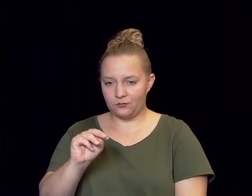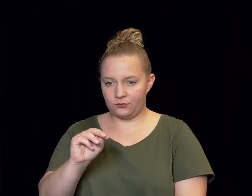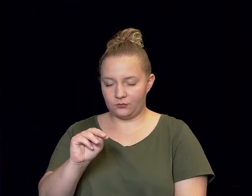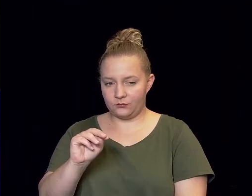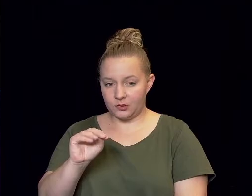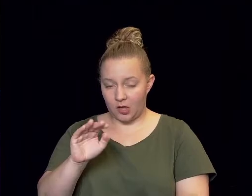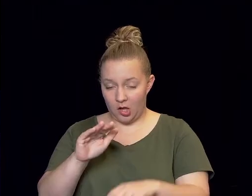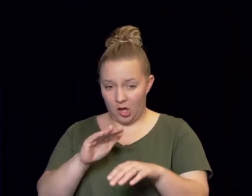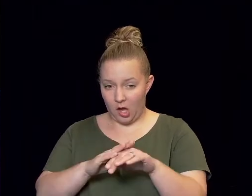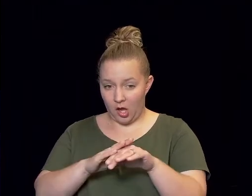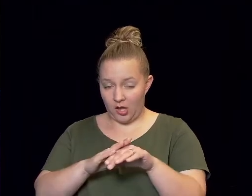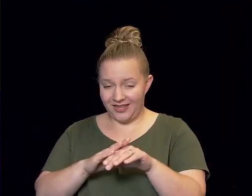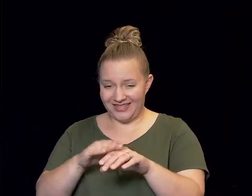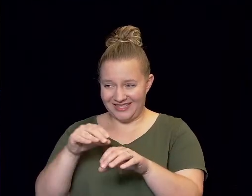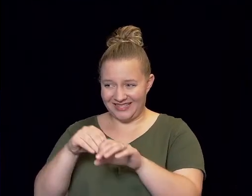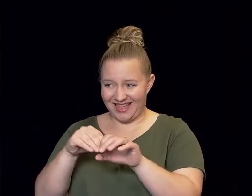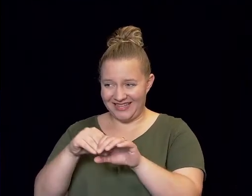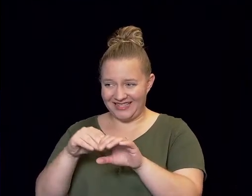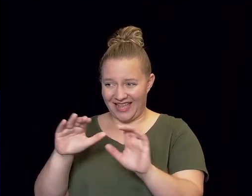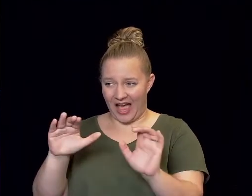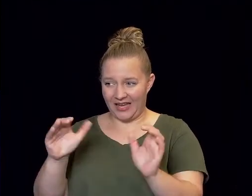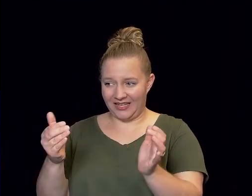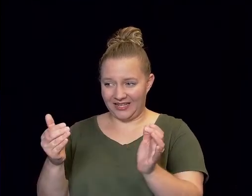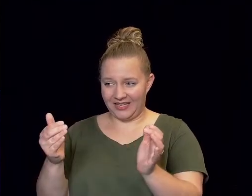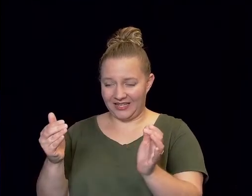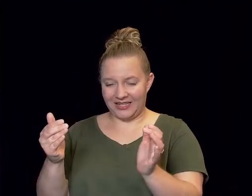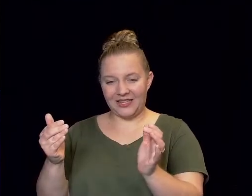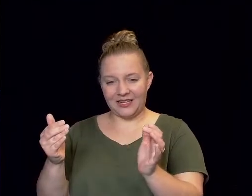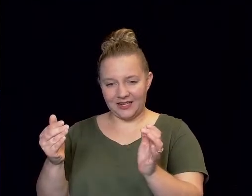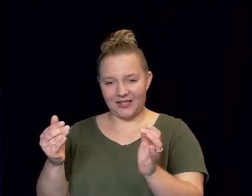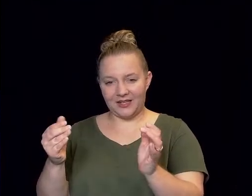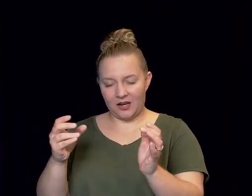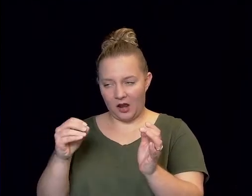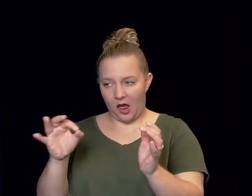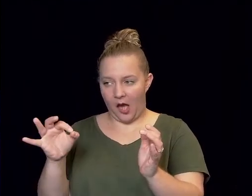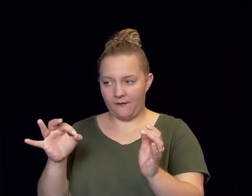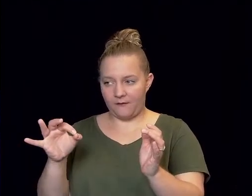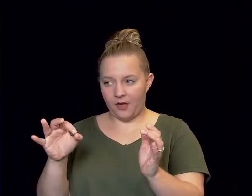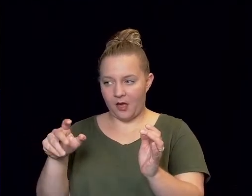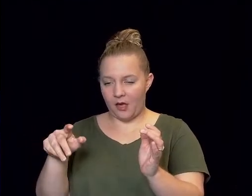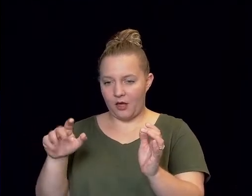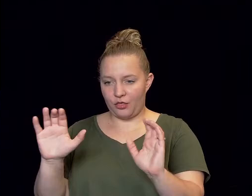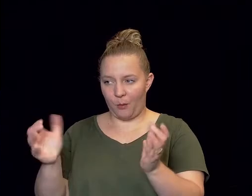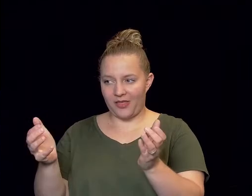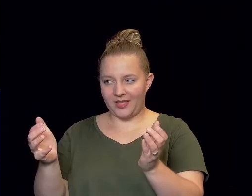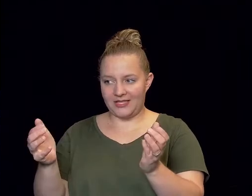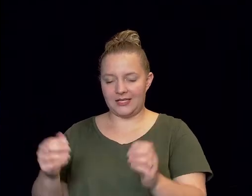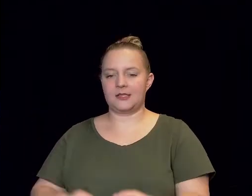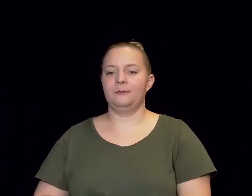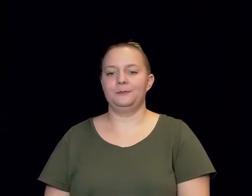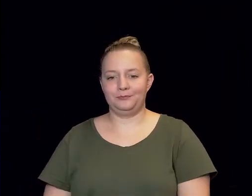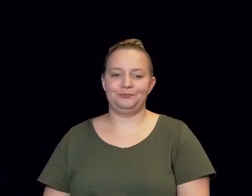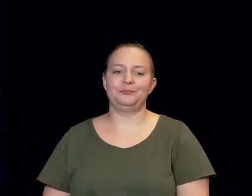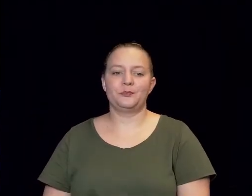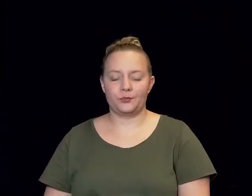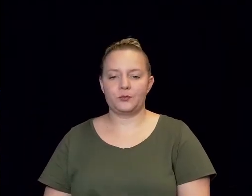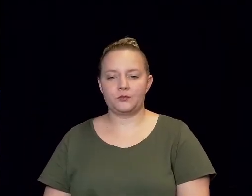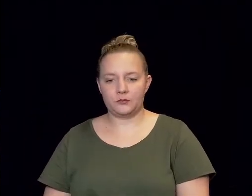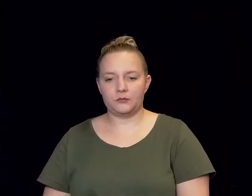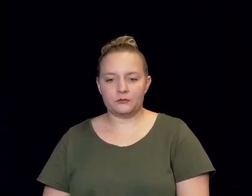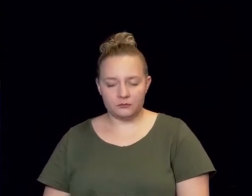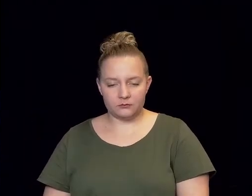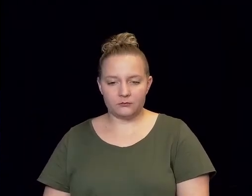on the inside of the parentheses.